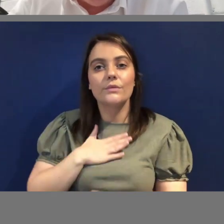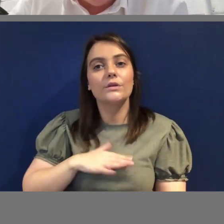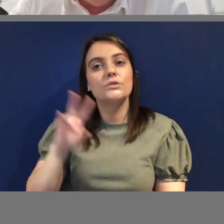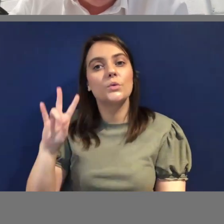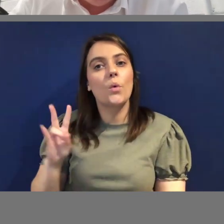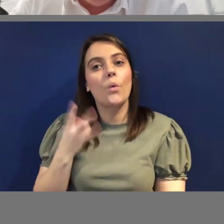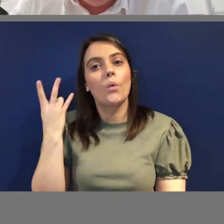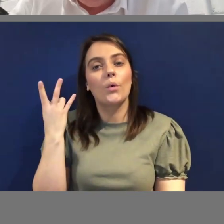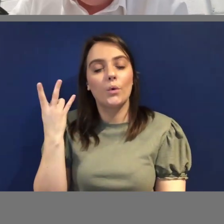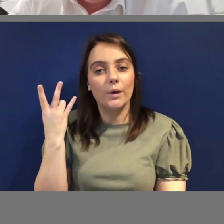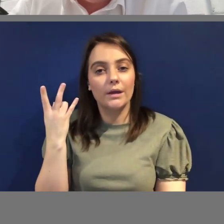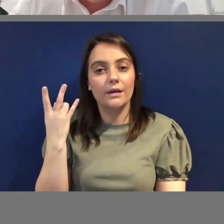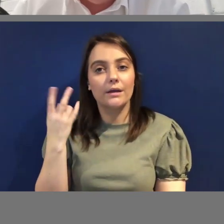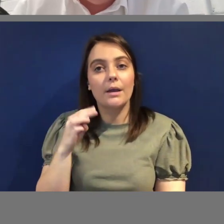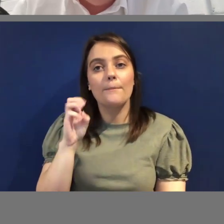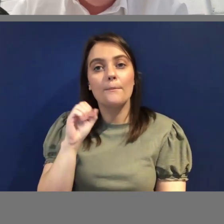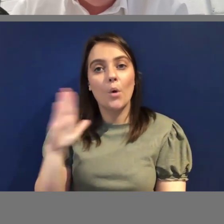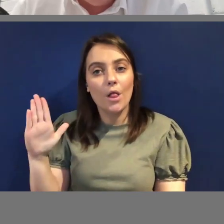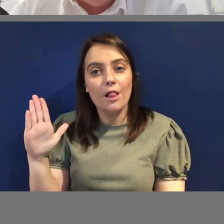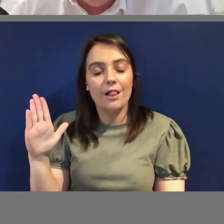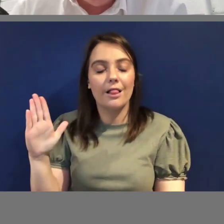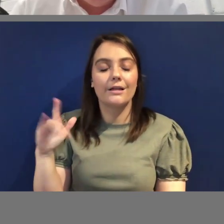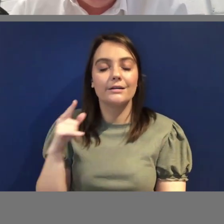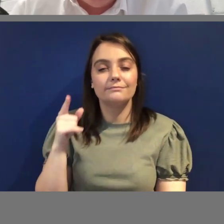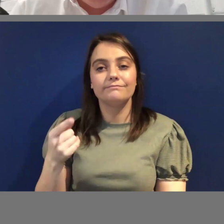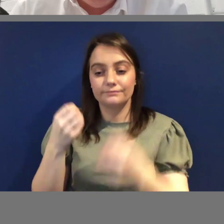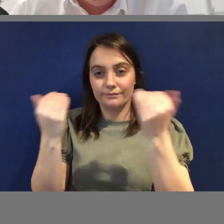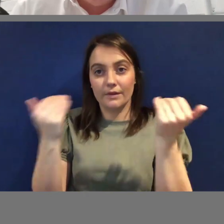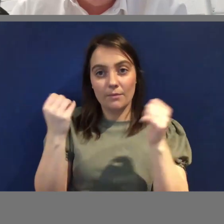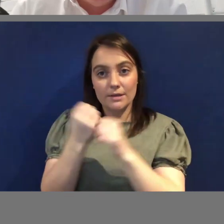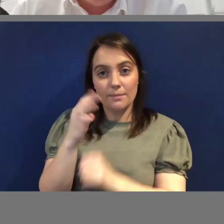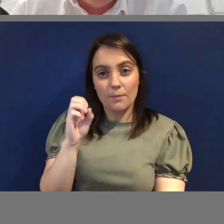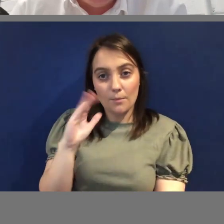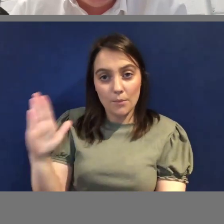we're going to do a quick poll so the details of the poll so if I'm just going to change the slide